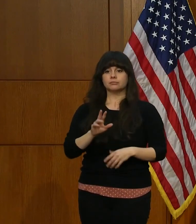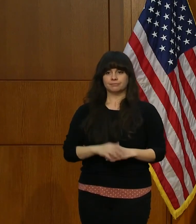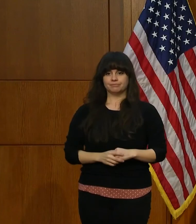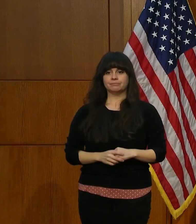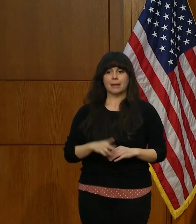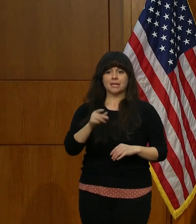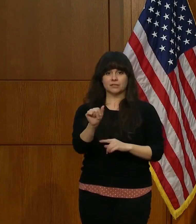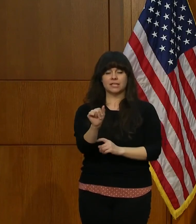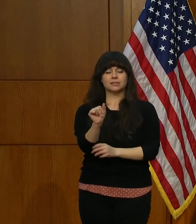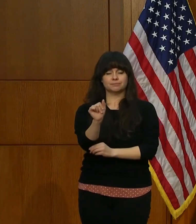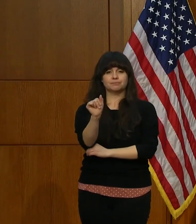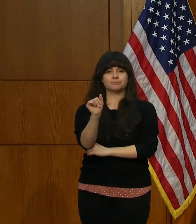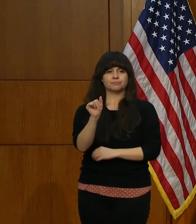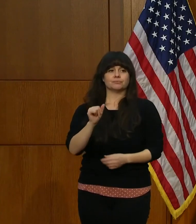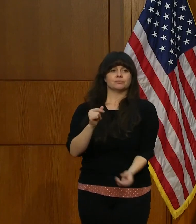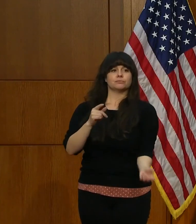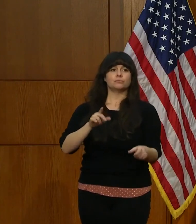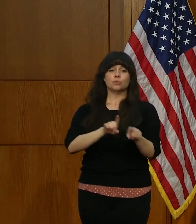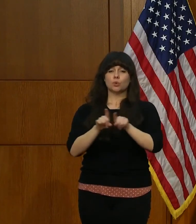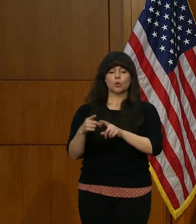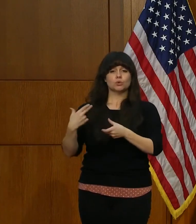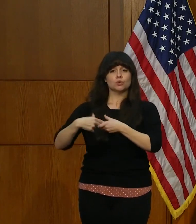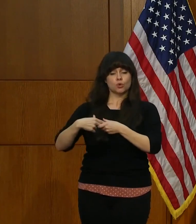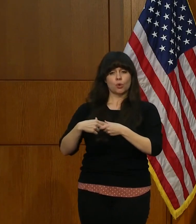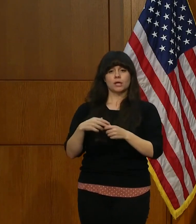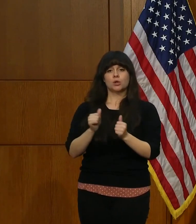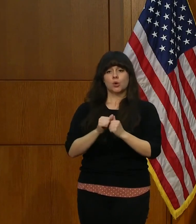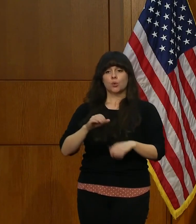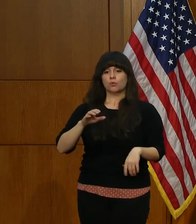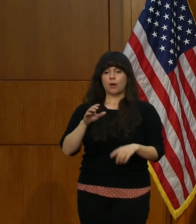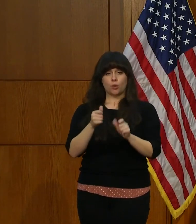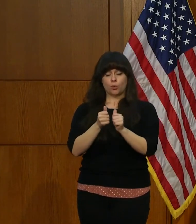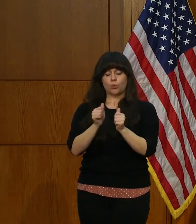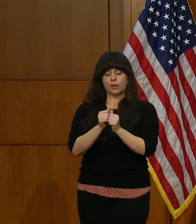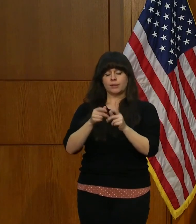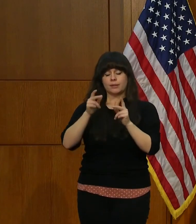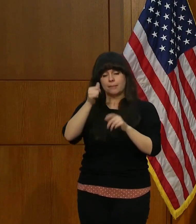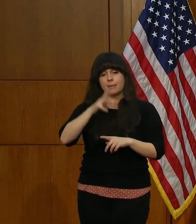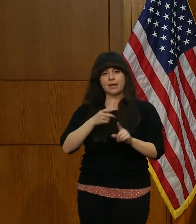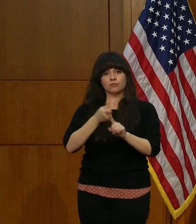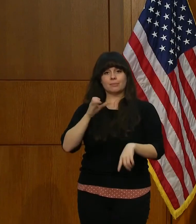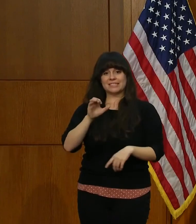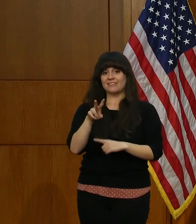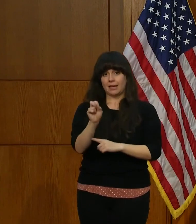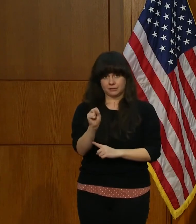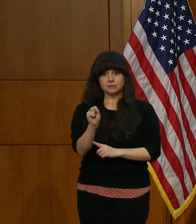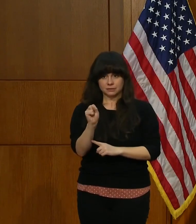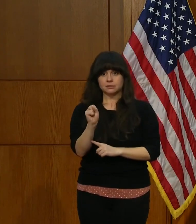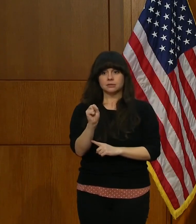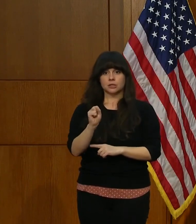THEN WE WILL HEAR FROM CBS. WE'RE JOINED BY DICK DICK CASS